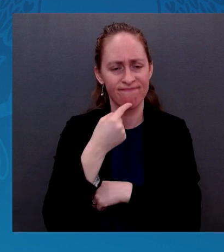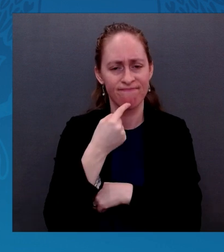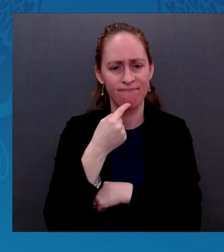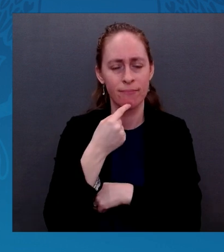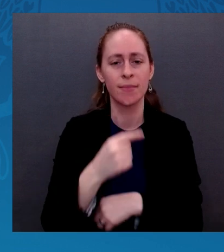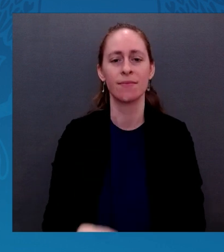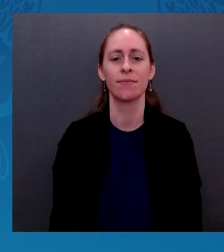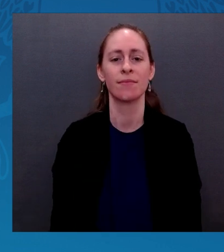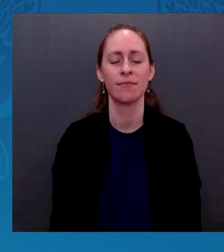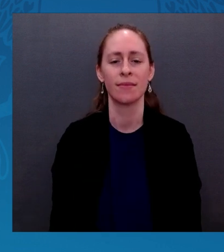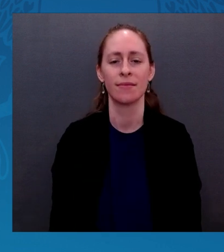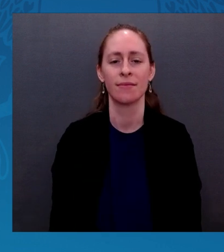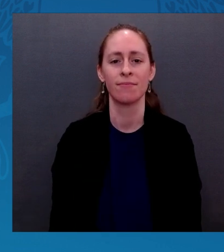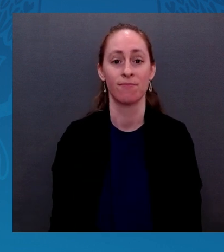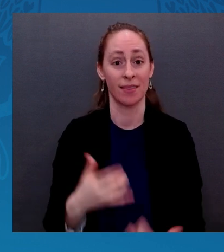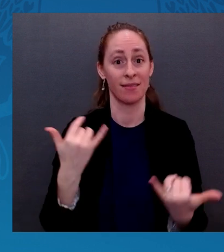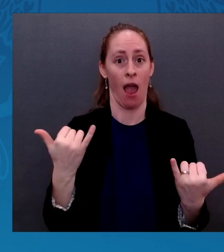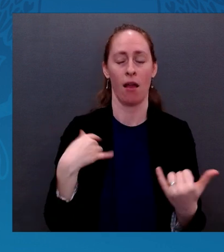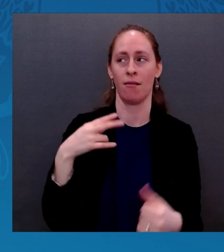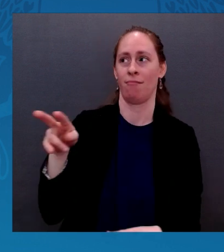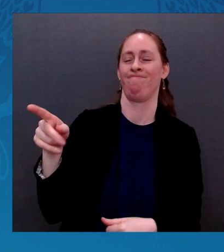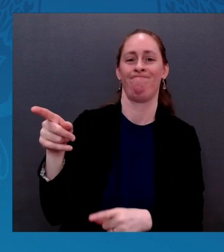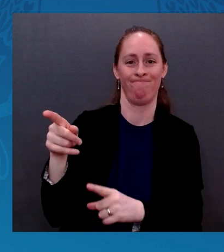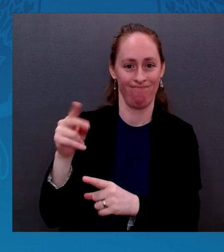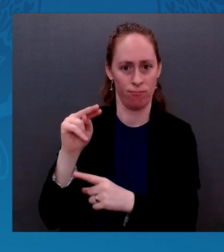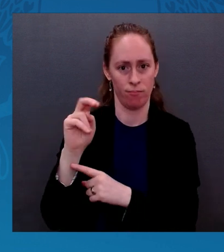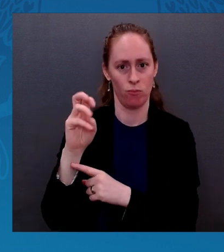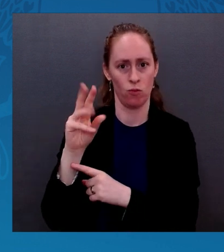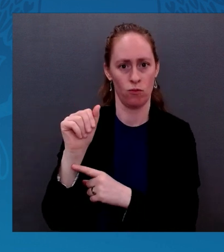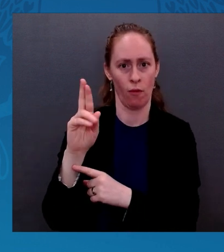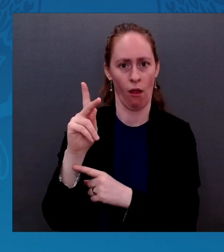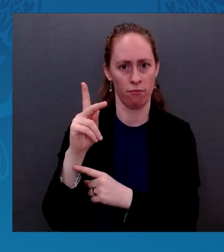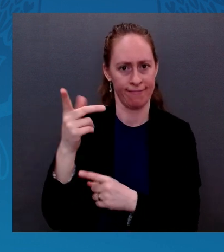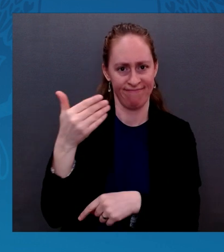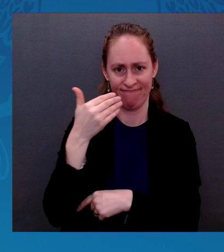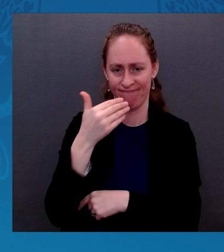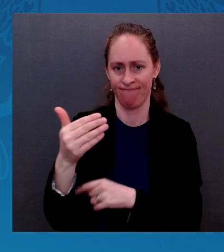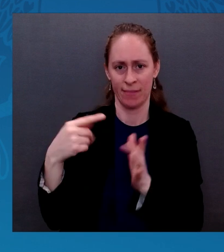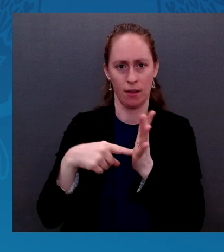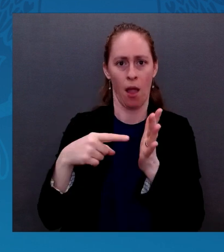The other piece that you pointed out that bears repeating is the equity issue here,